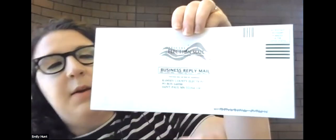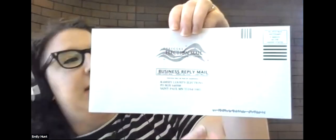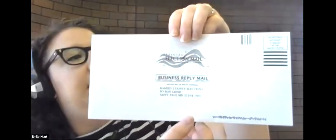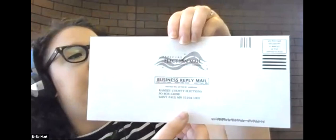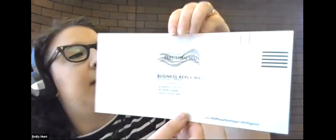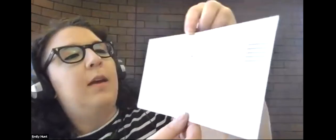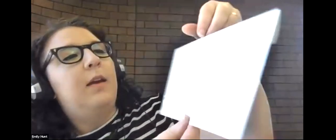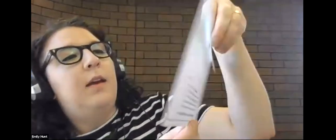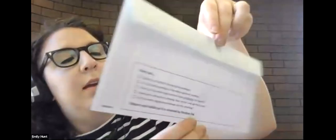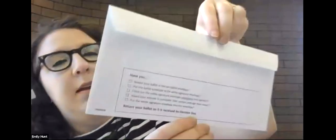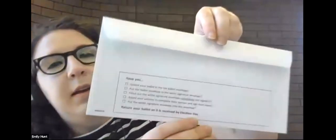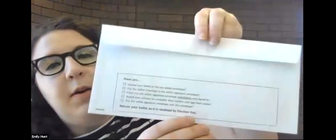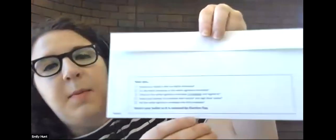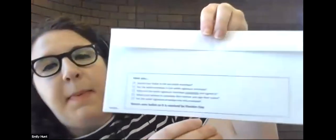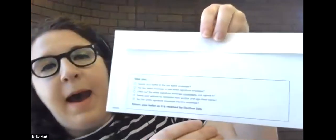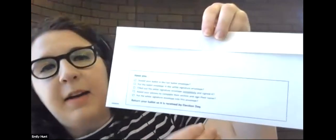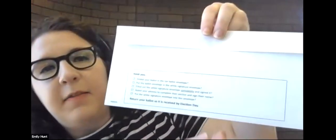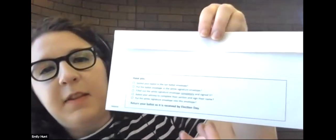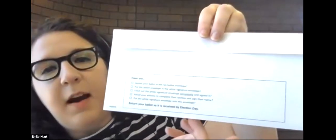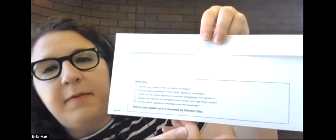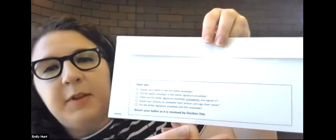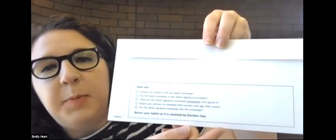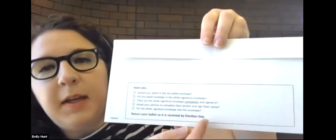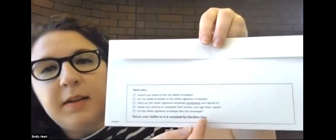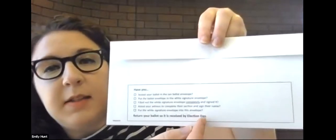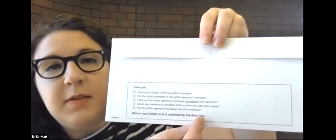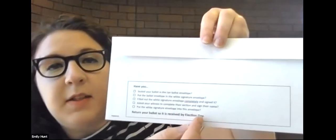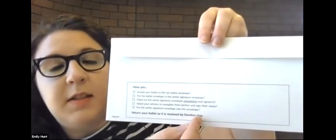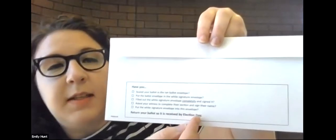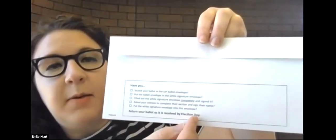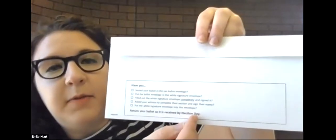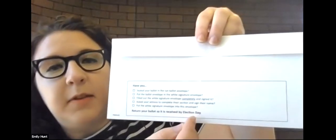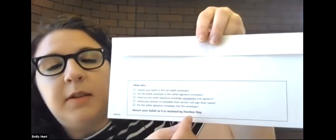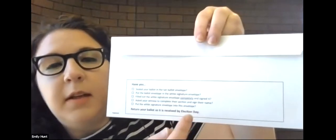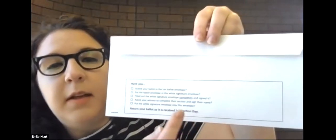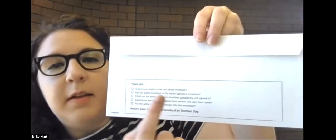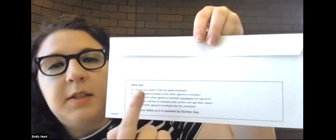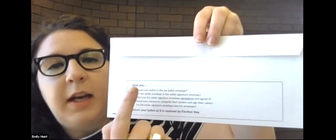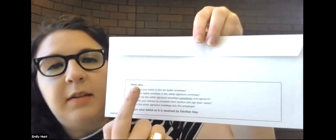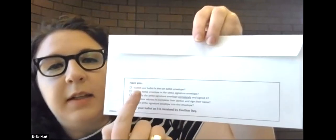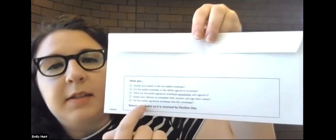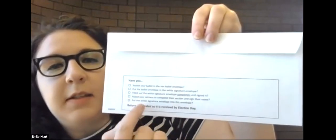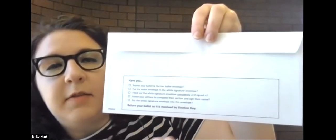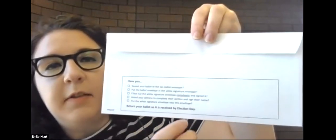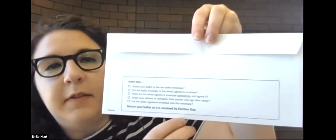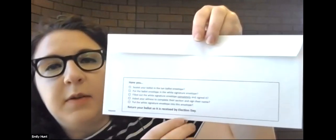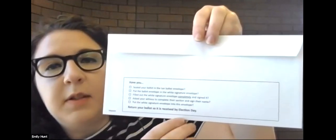county. Now, on the back of the envelope here, this is helpful. There is a check list for folks.